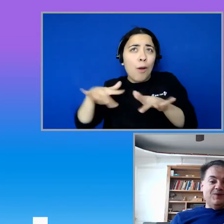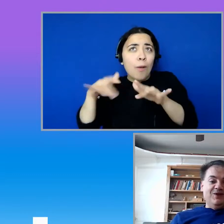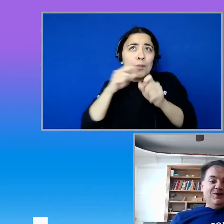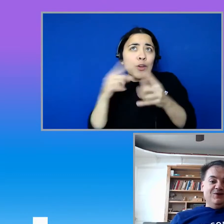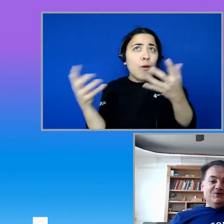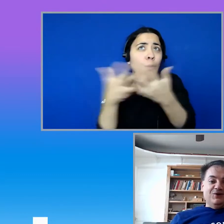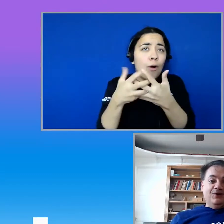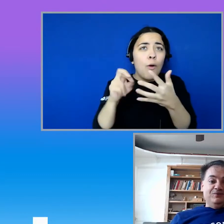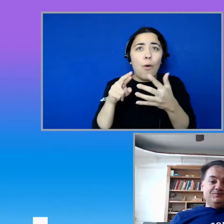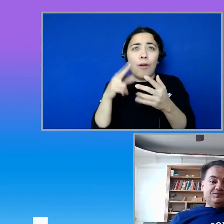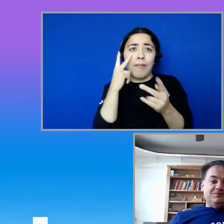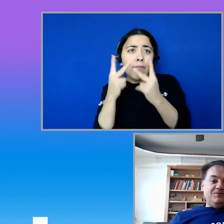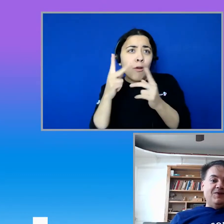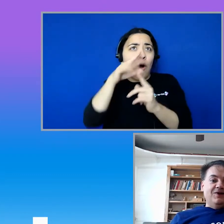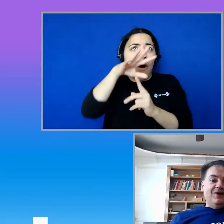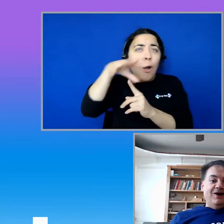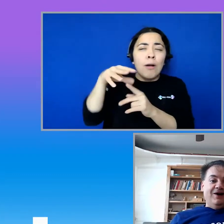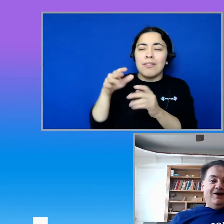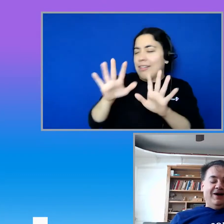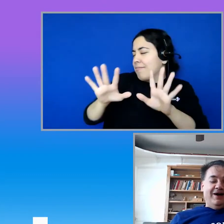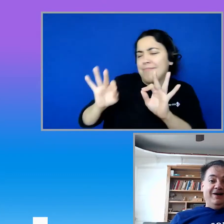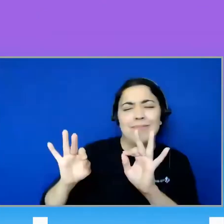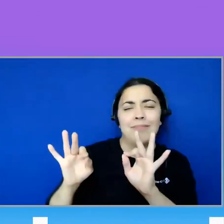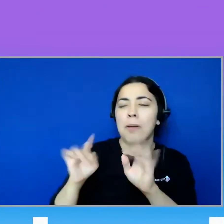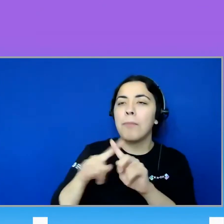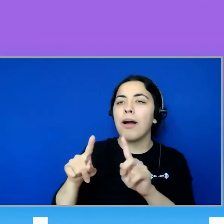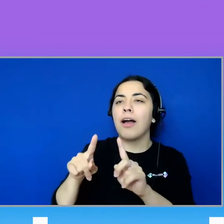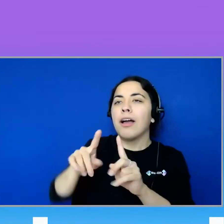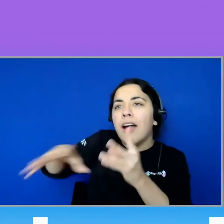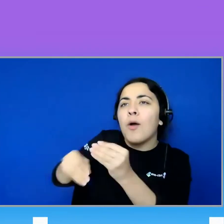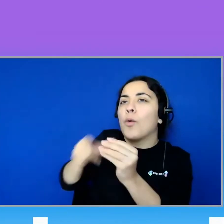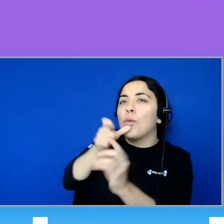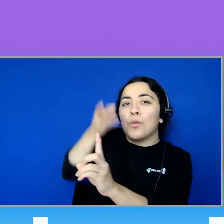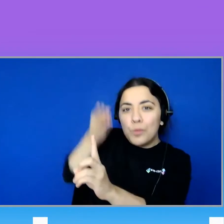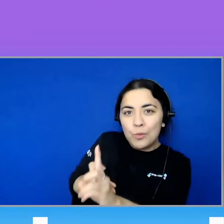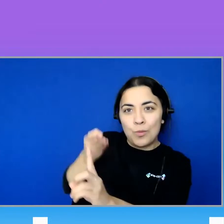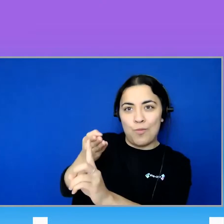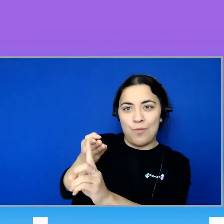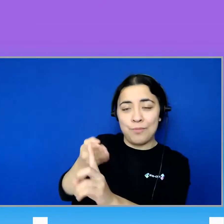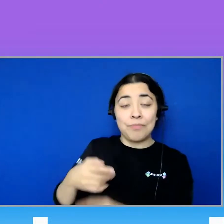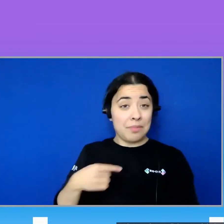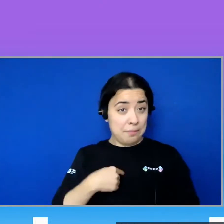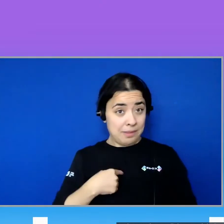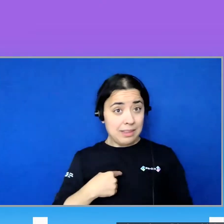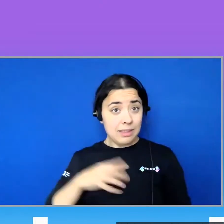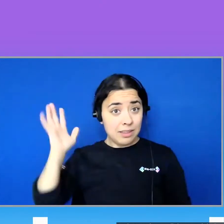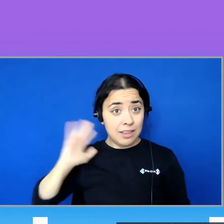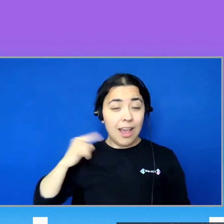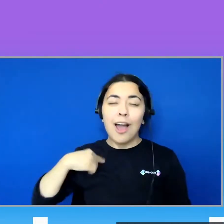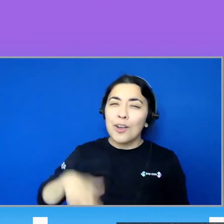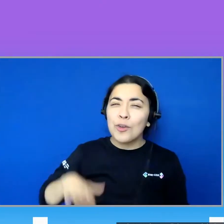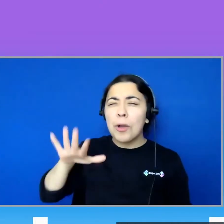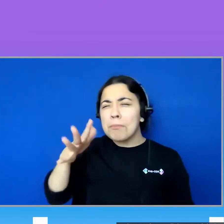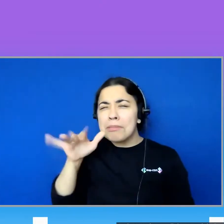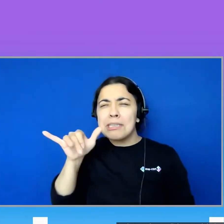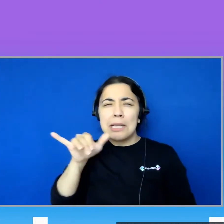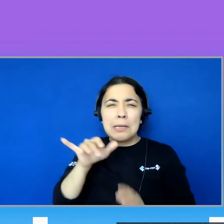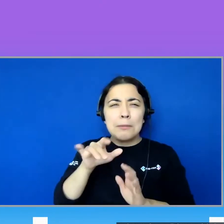Jim does. So I kind of grew up